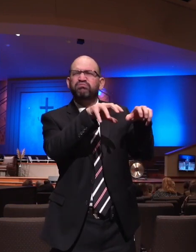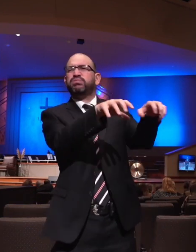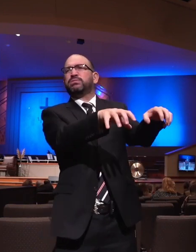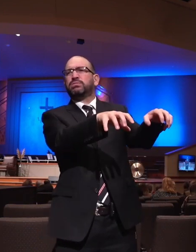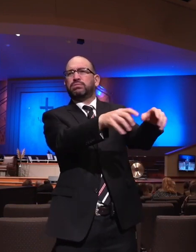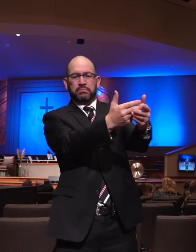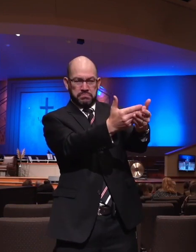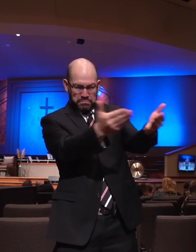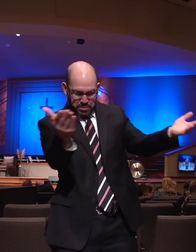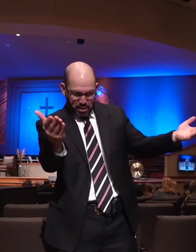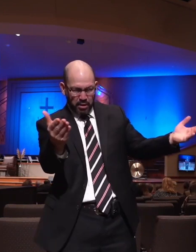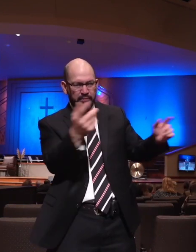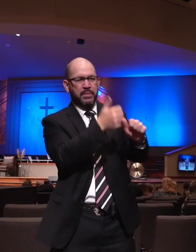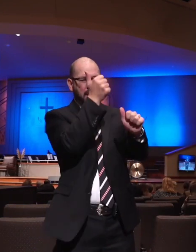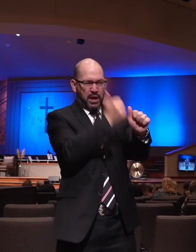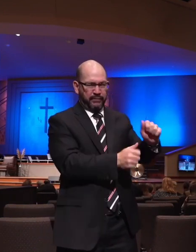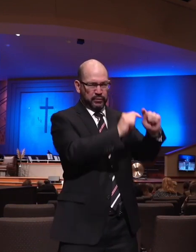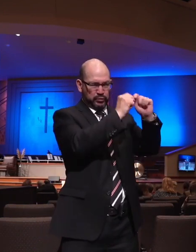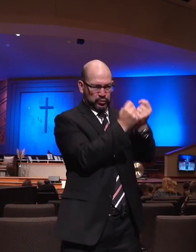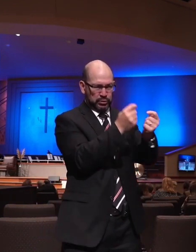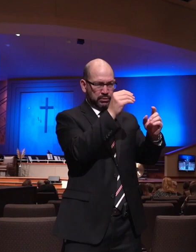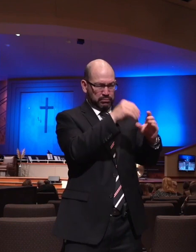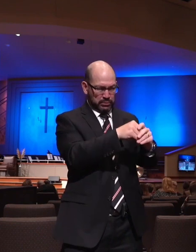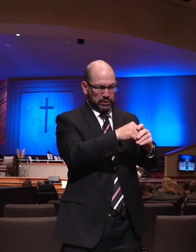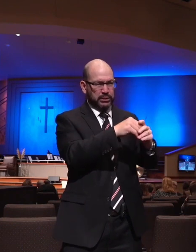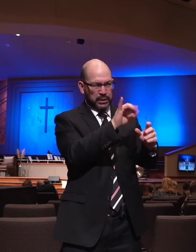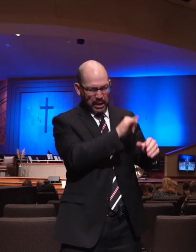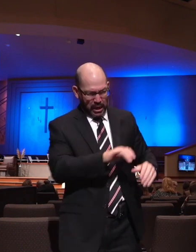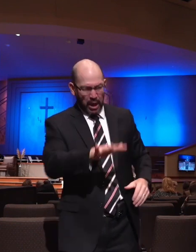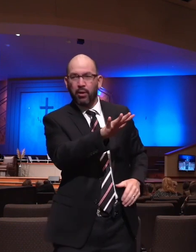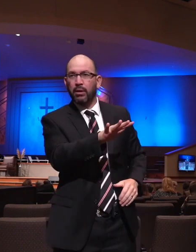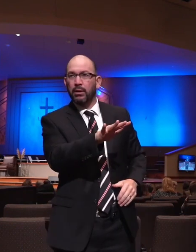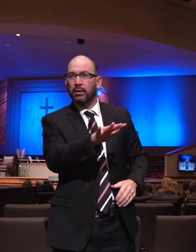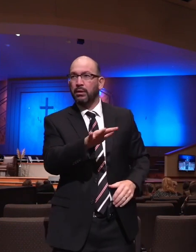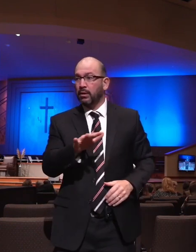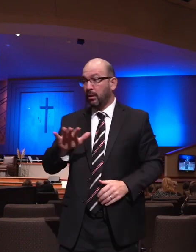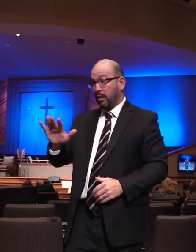Galilee and Judea and Jerusalem and the power of the Lord was present to heal